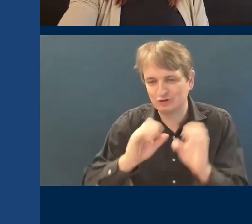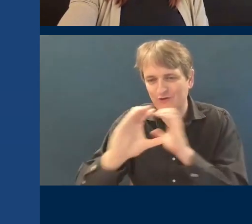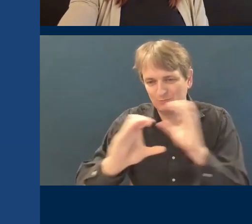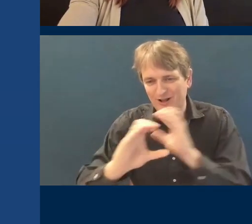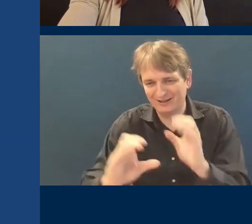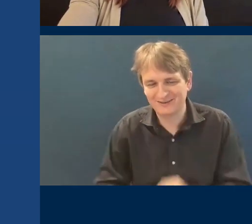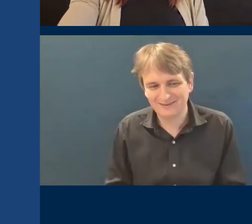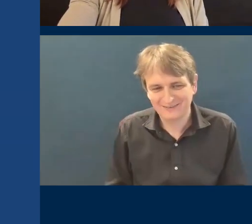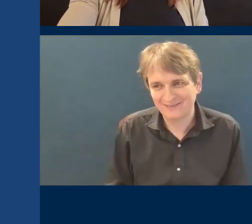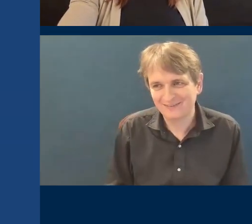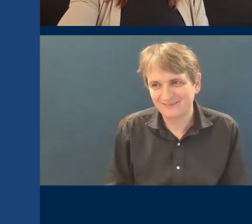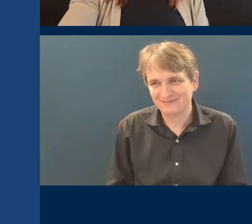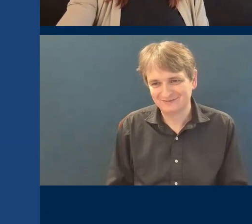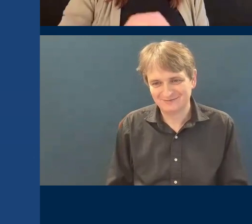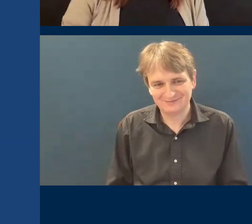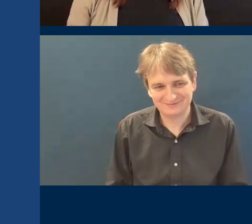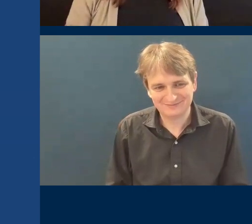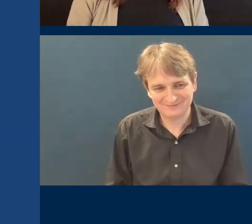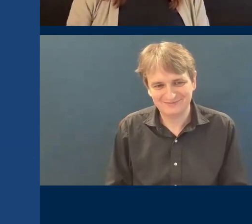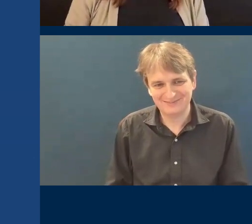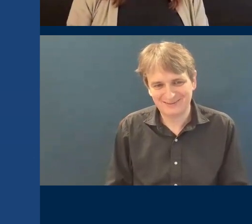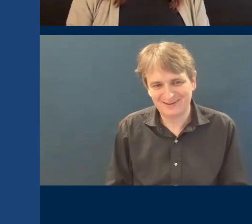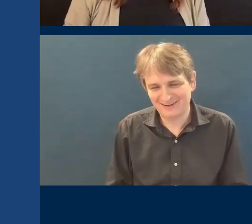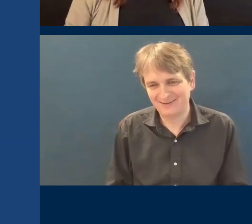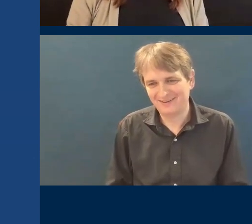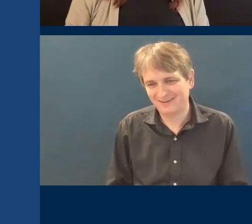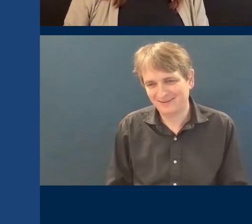you know, all modes of communication that might happen in a platform.